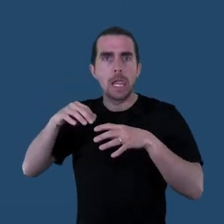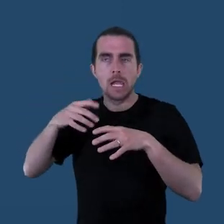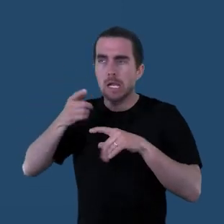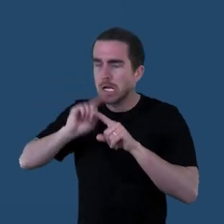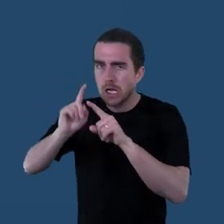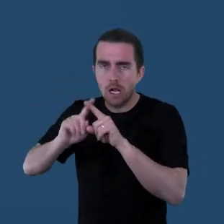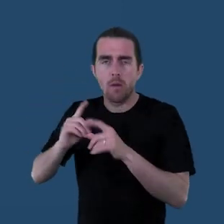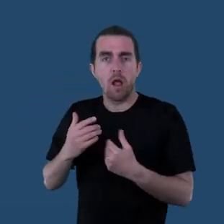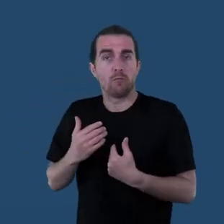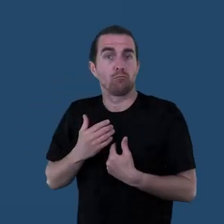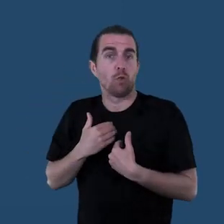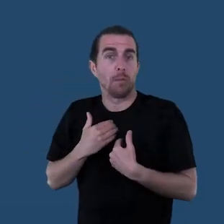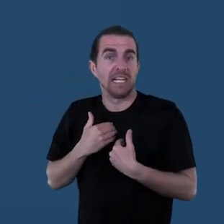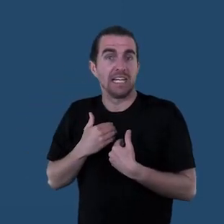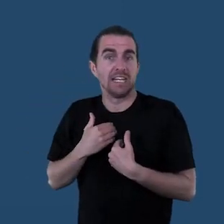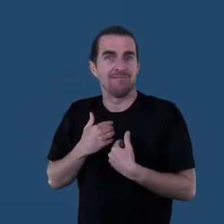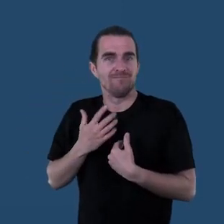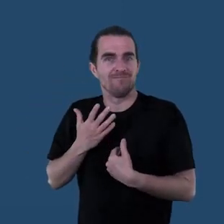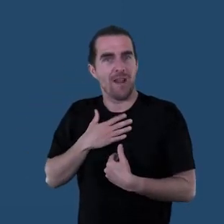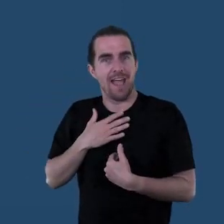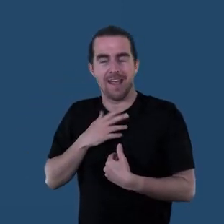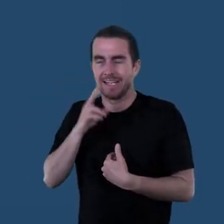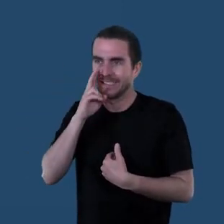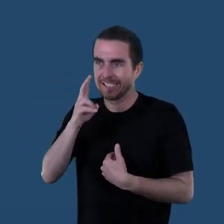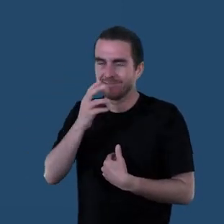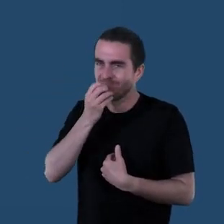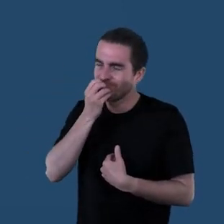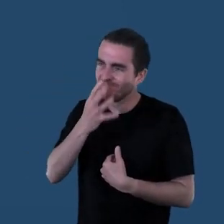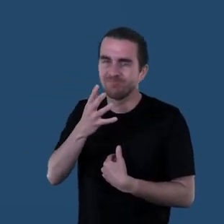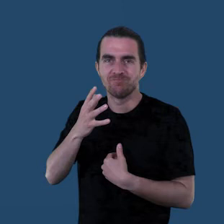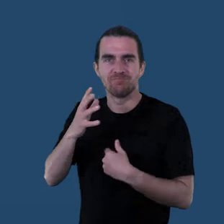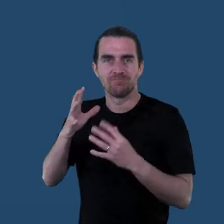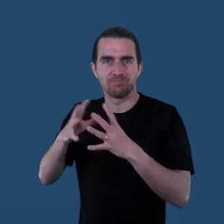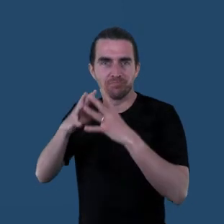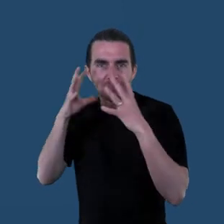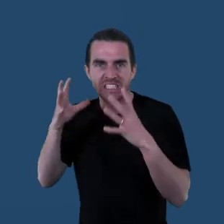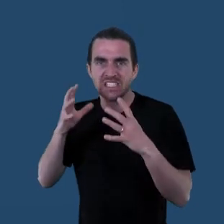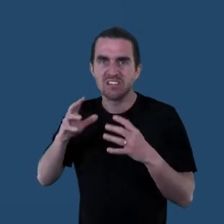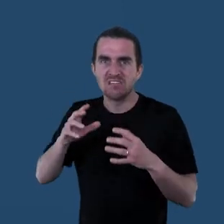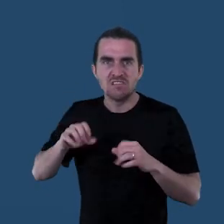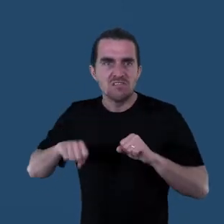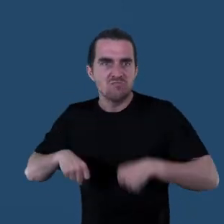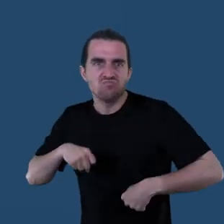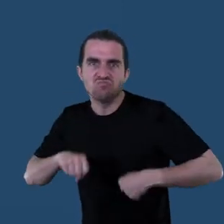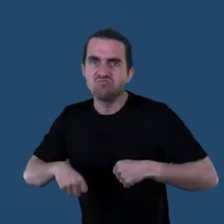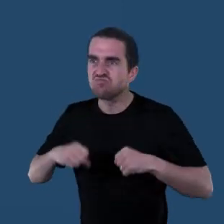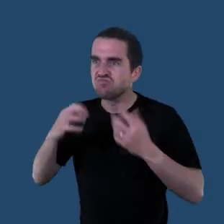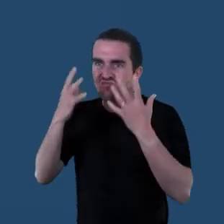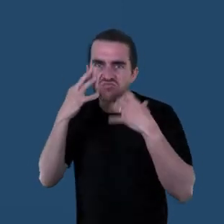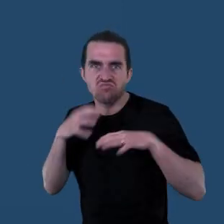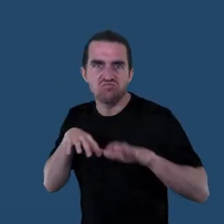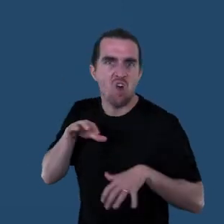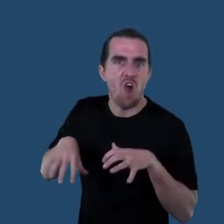But for me personally, I want to see these great wilderness spaces before they're gone for good.